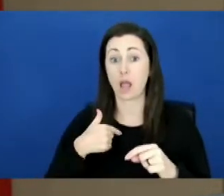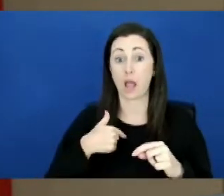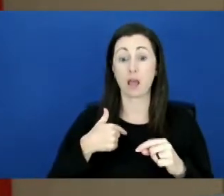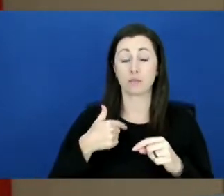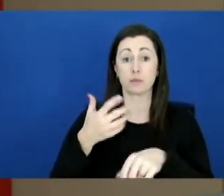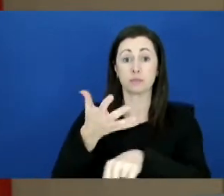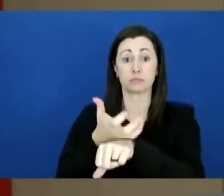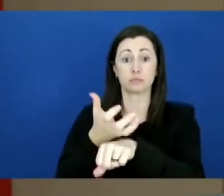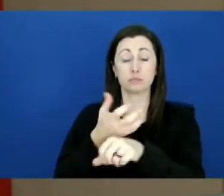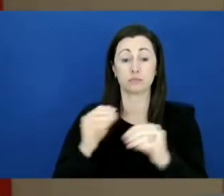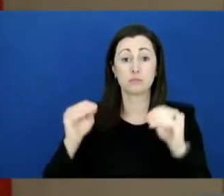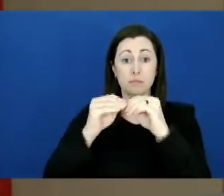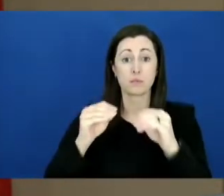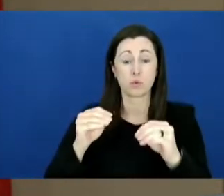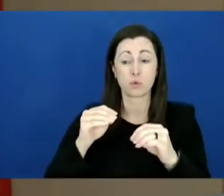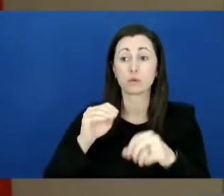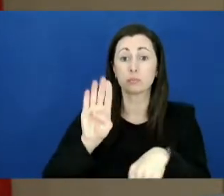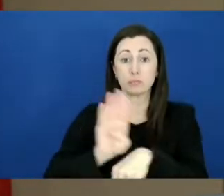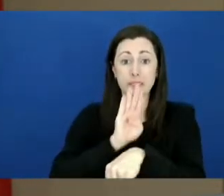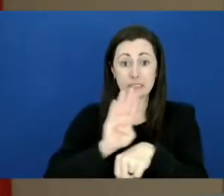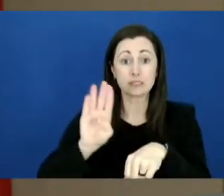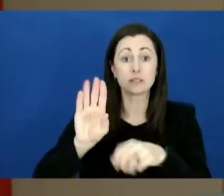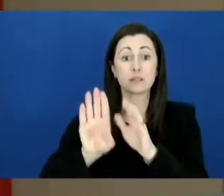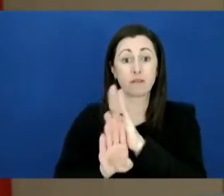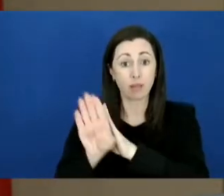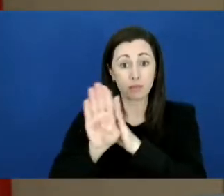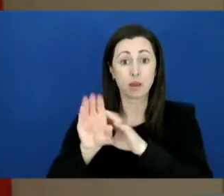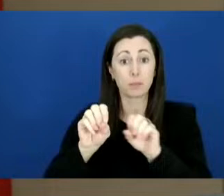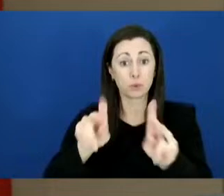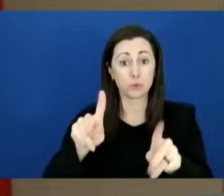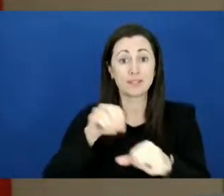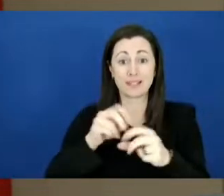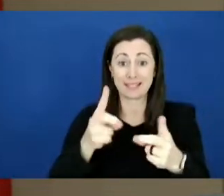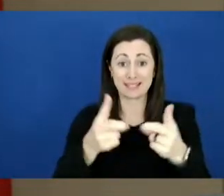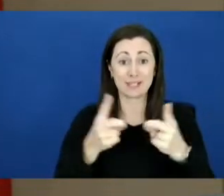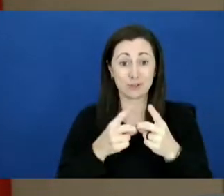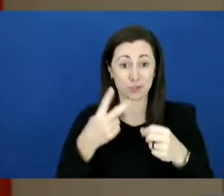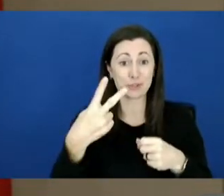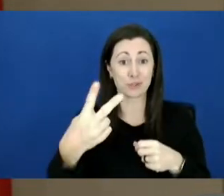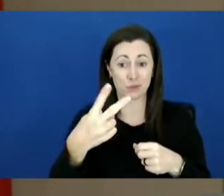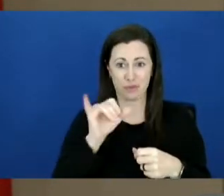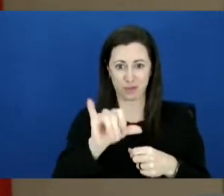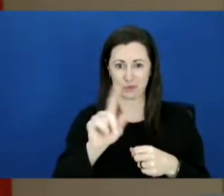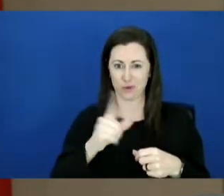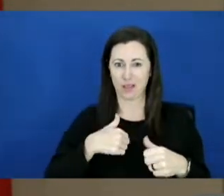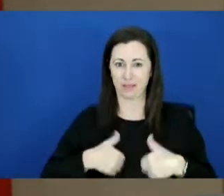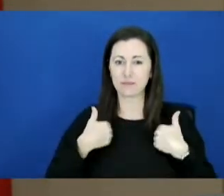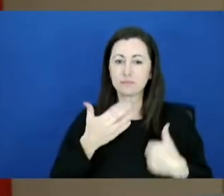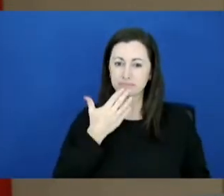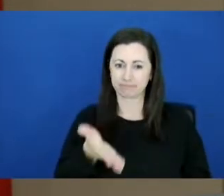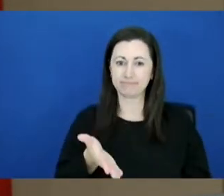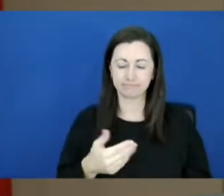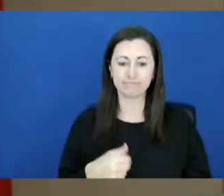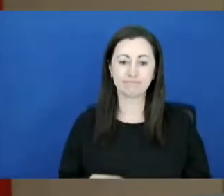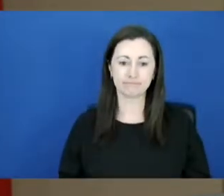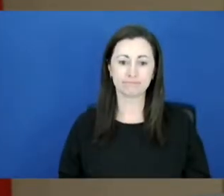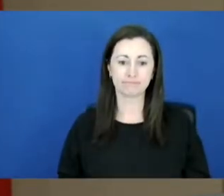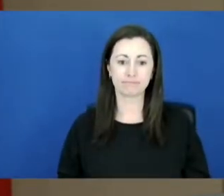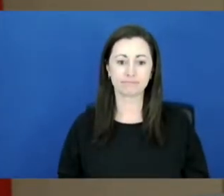I'VE BEEN HARPING ON GETTING